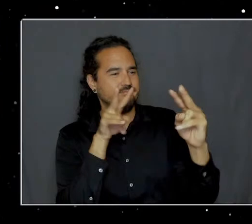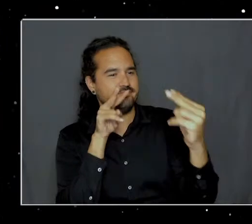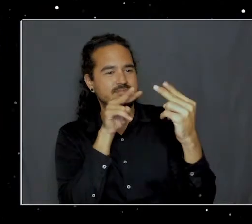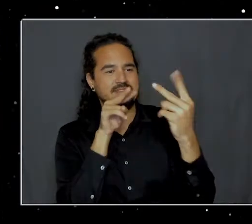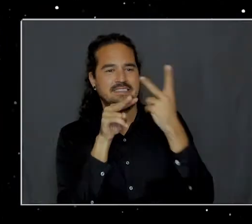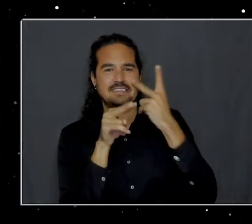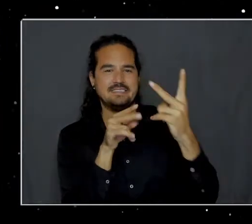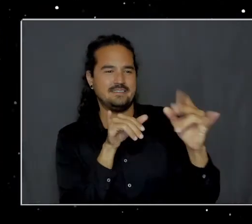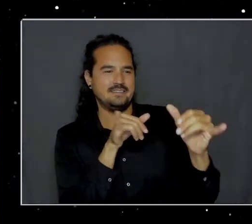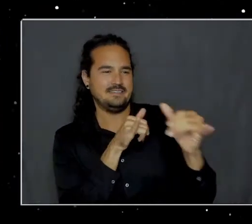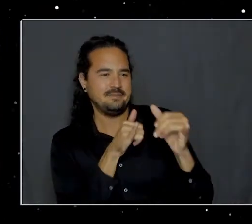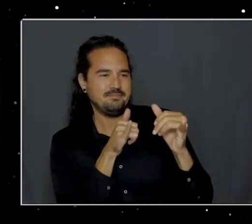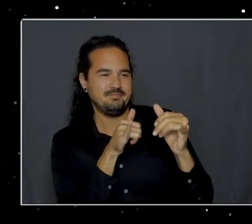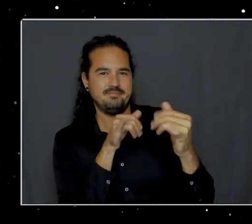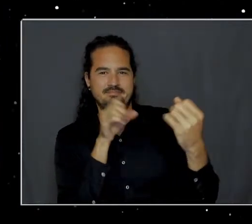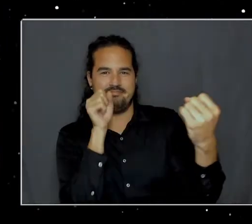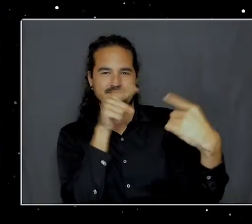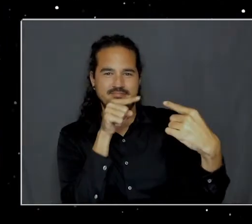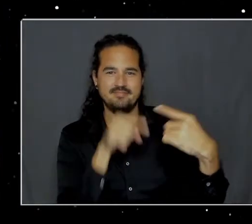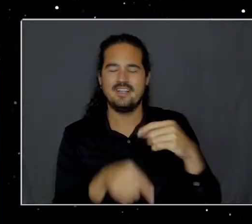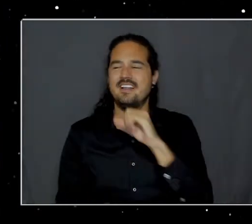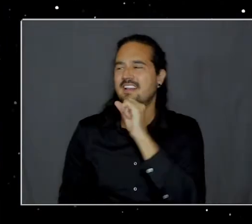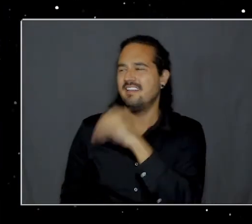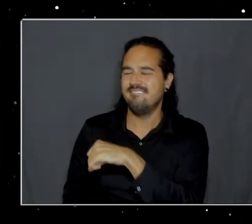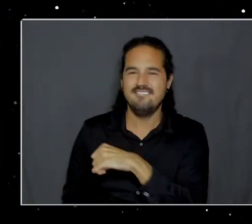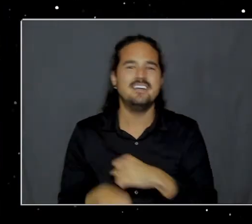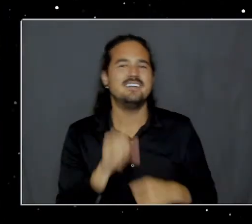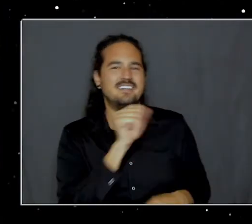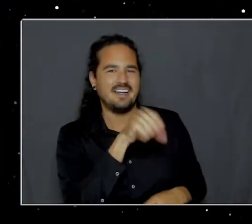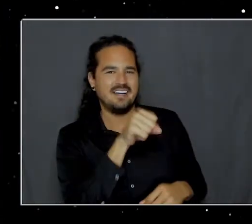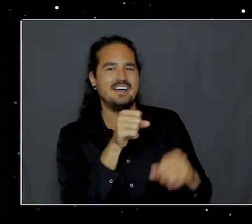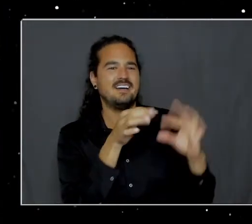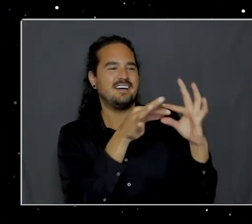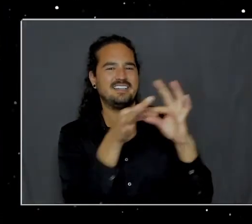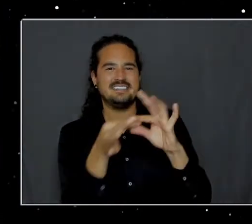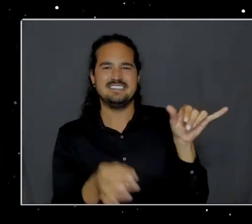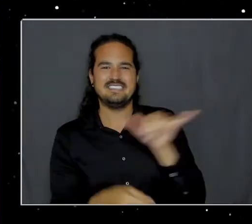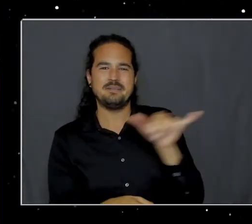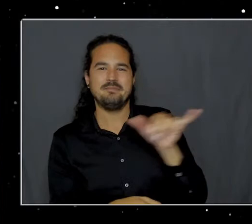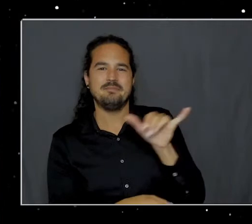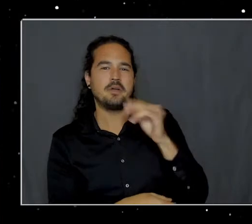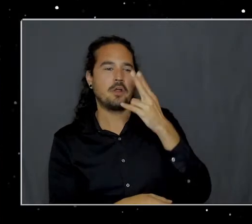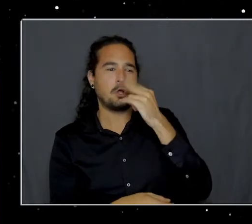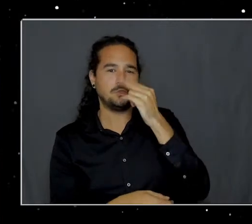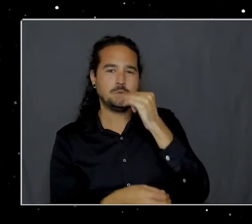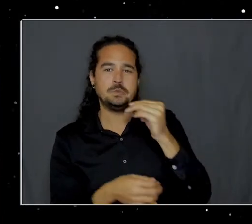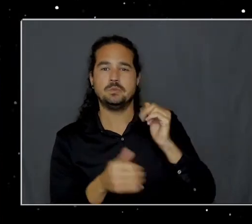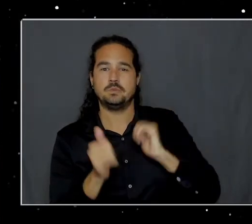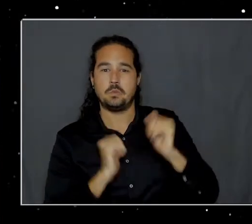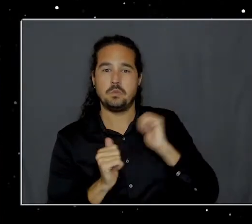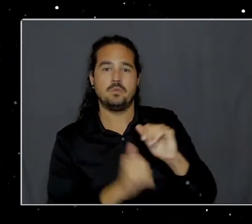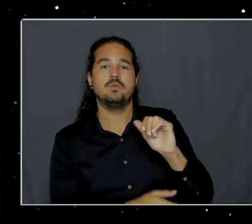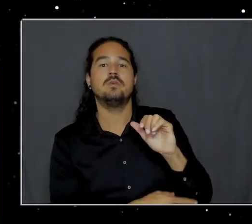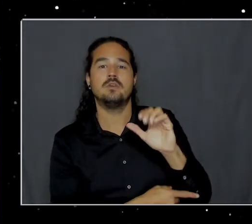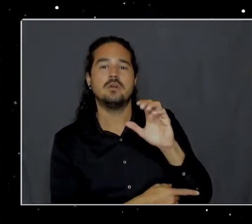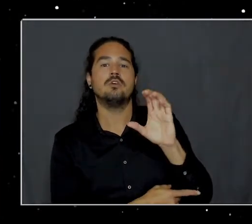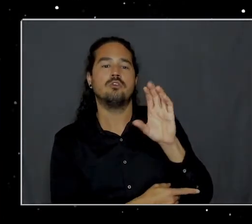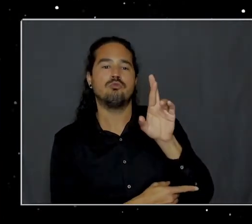I LOVE THAT SO MUCH. EULA SCOTT BYNOE: IT'S VERY CRYSTAL GEMS. I LOVE THE INCANDESCENT EYES OF IT BECAUSE I JUST THOUGHT, OH